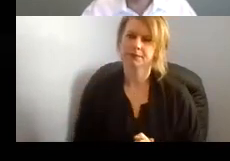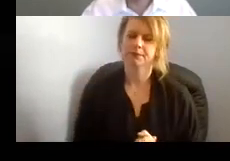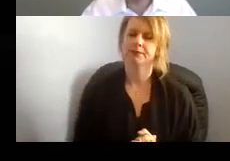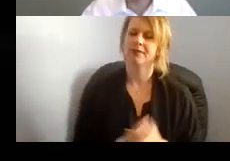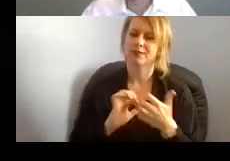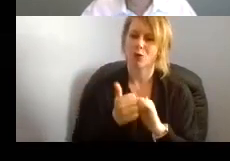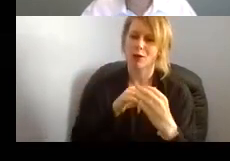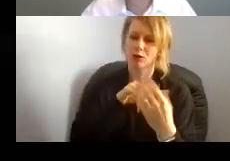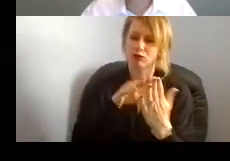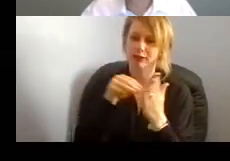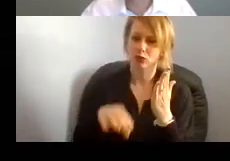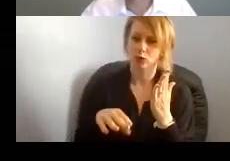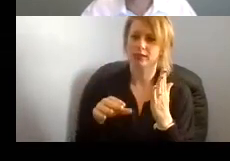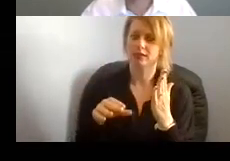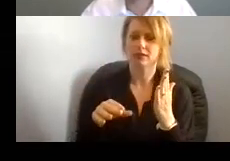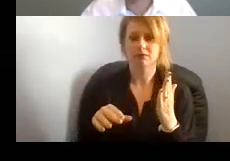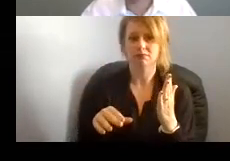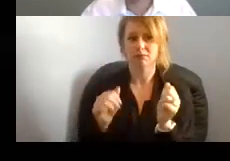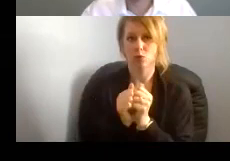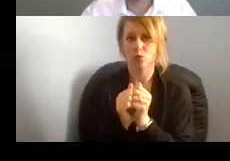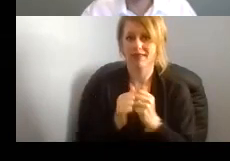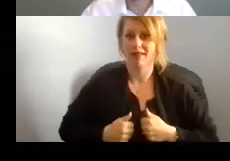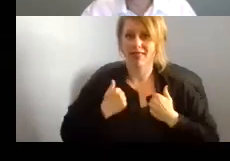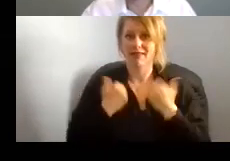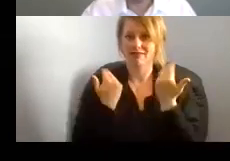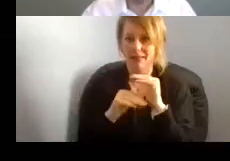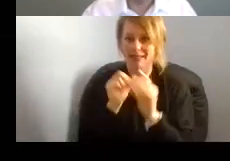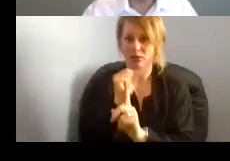students with potentially life-limiting conditions who have a risk of dying.